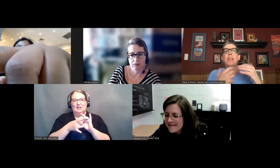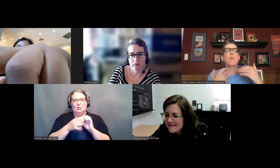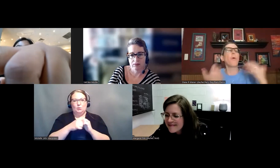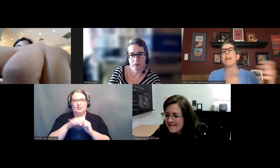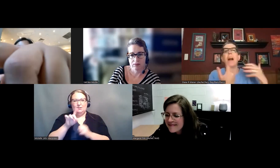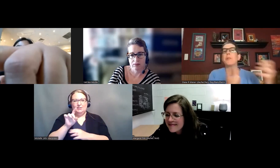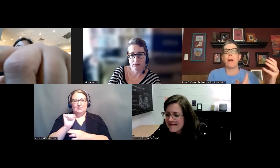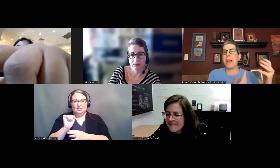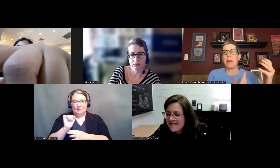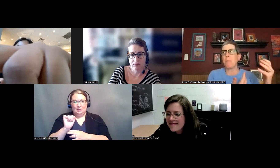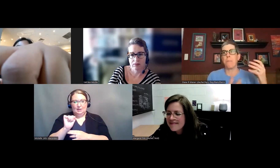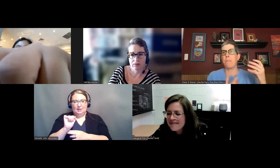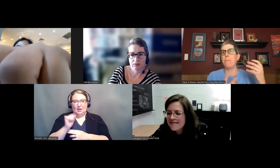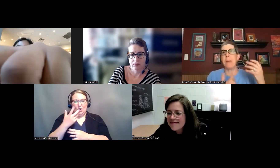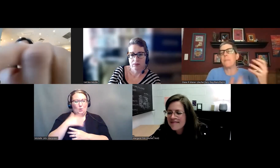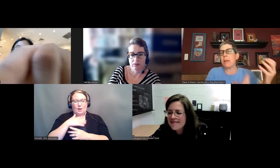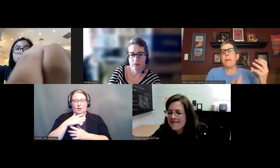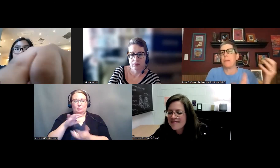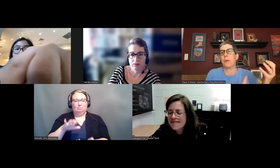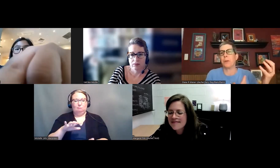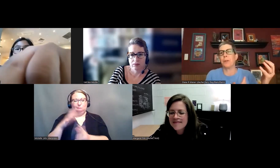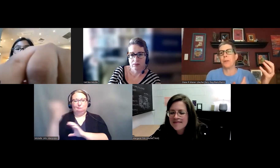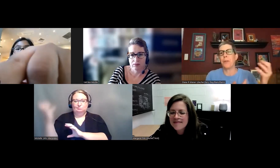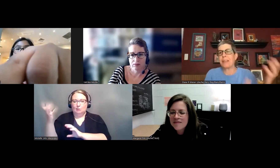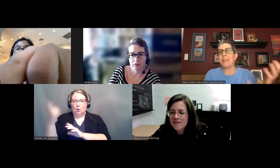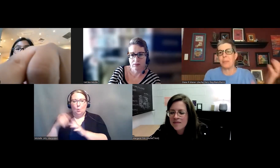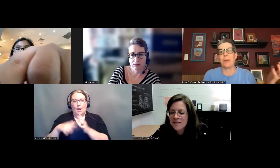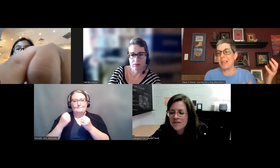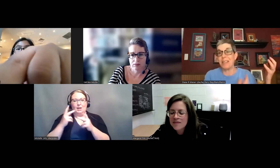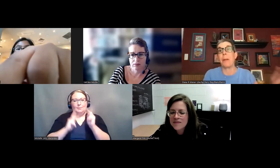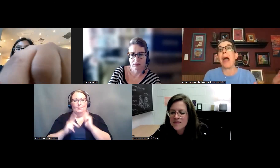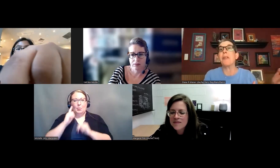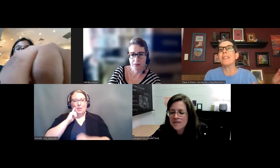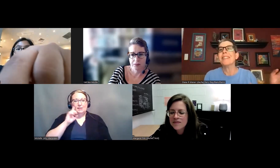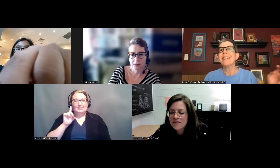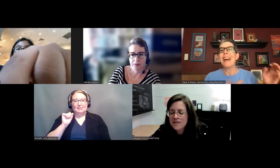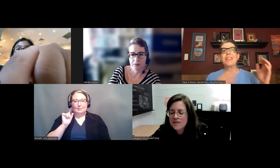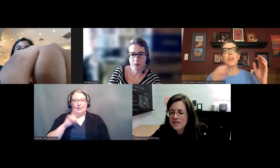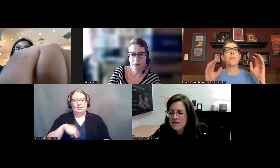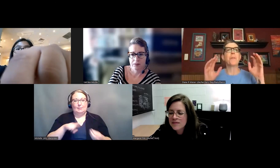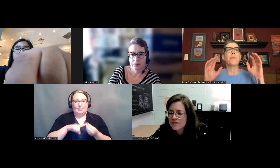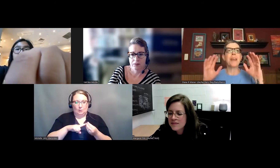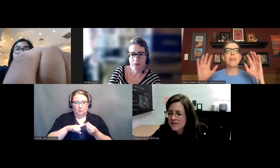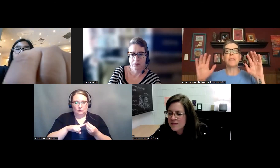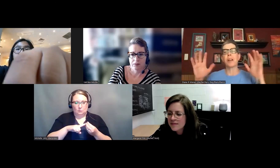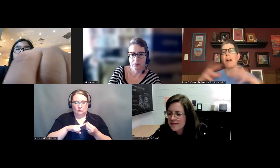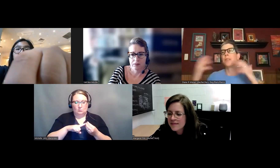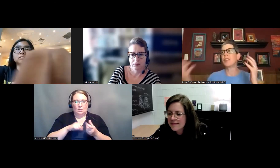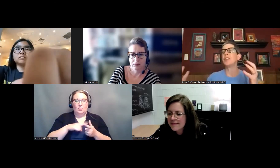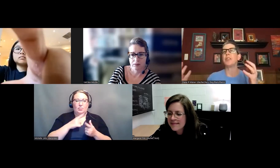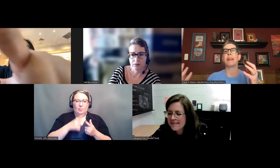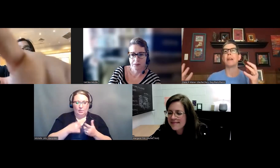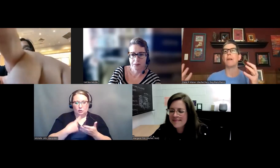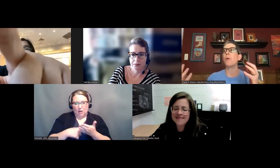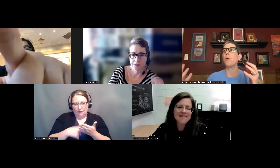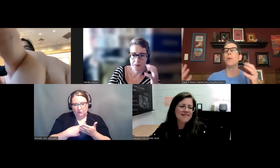or already undermining what many, many people think disability's about. And so then there's a conversation that can unfold,